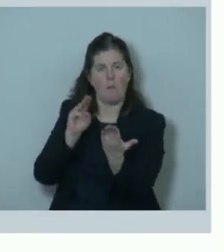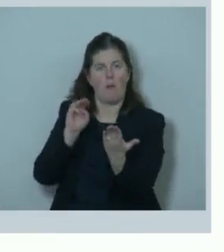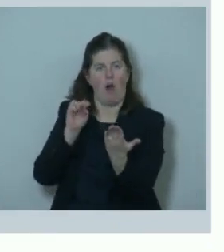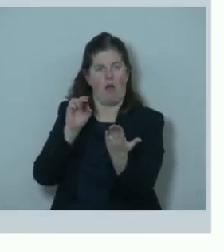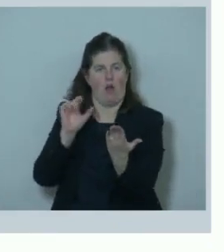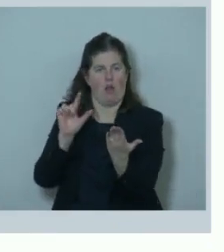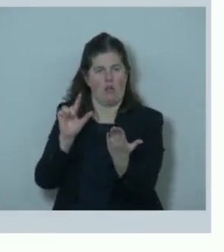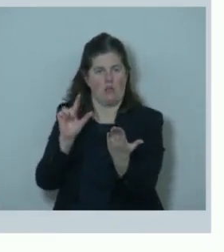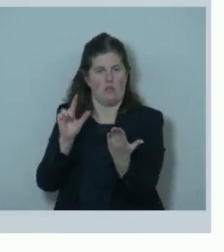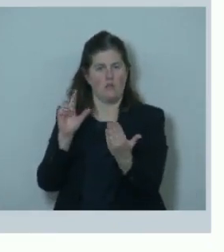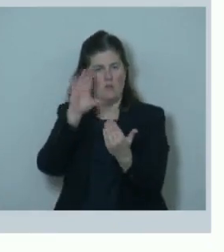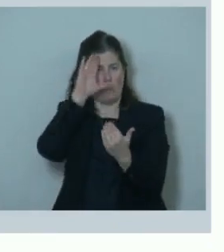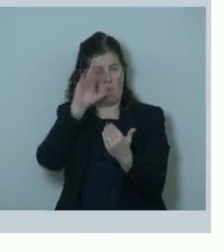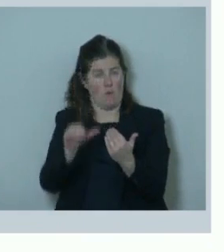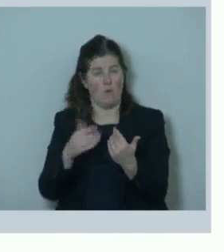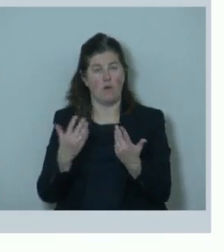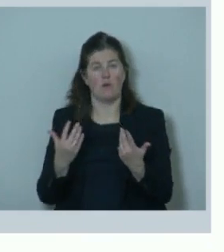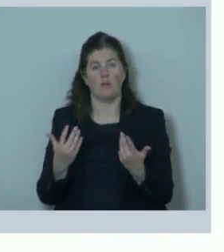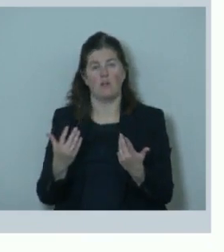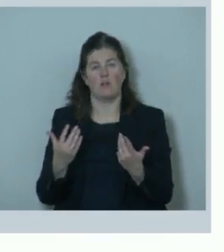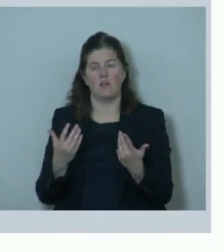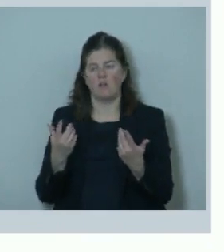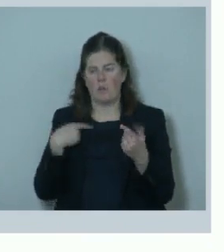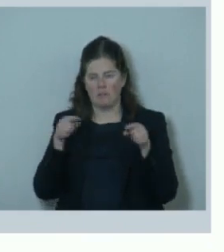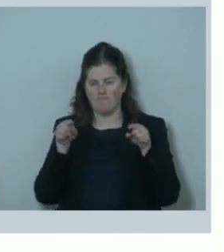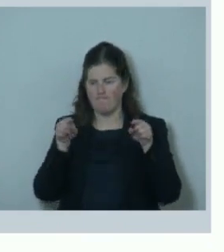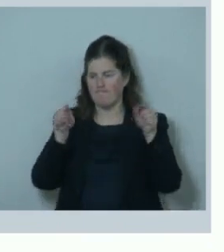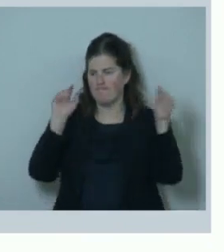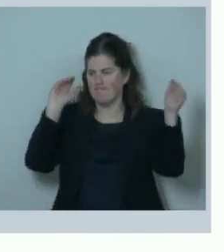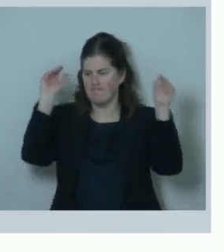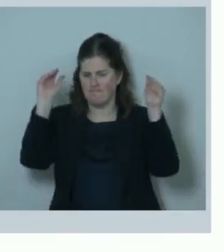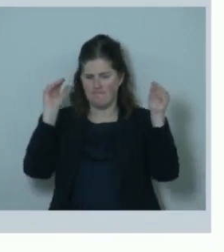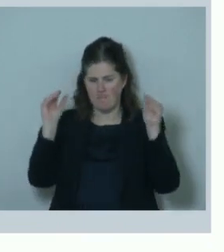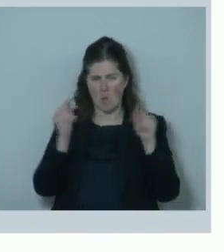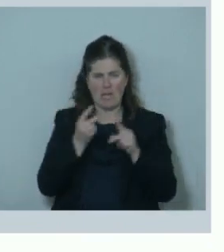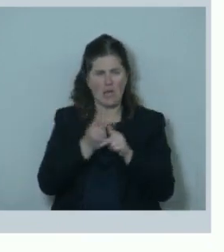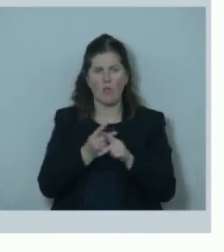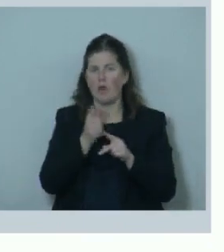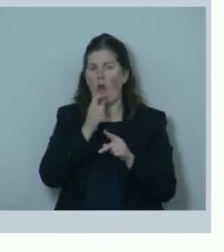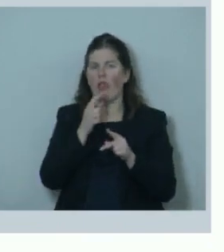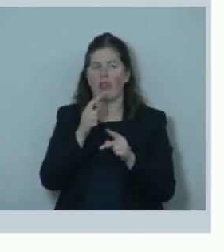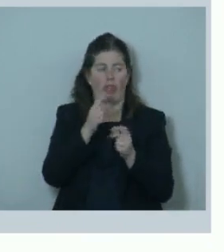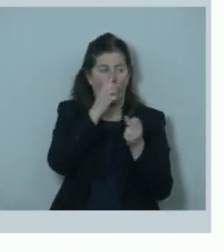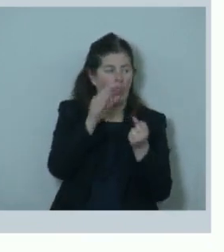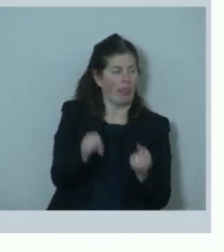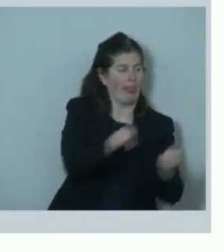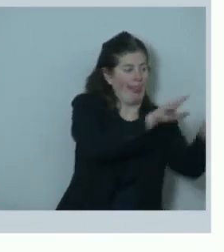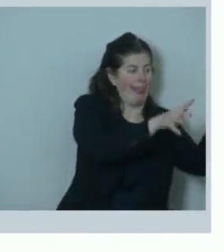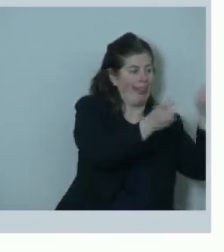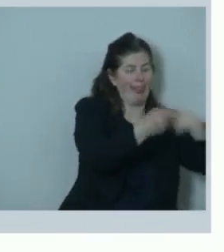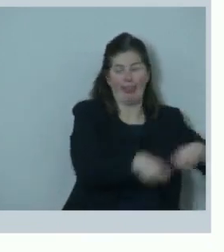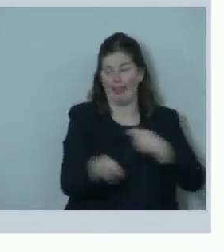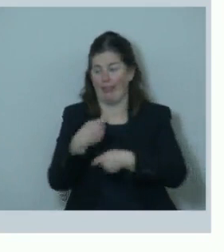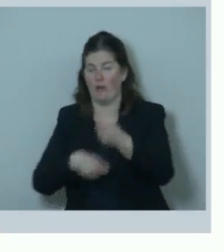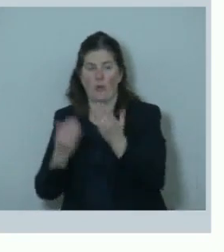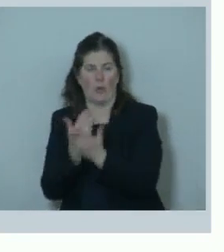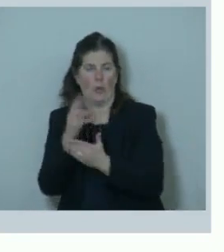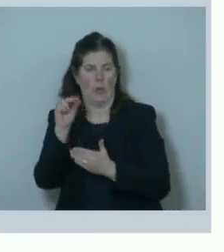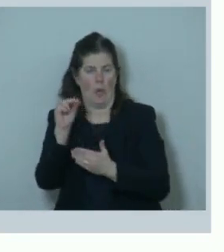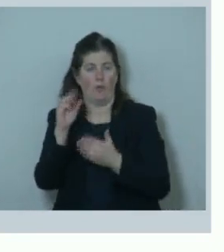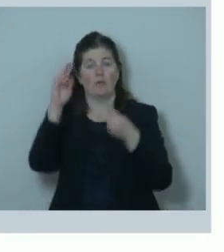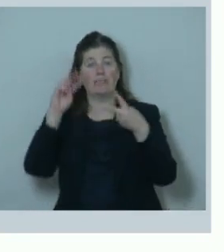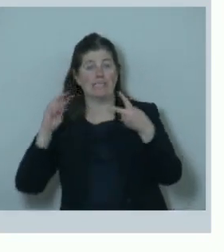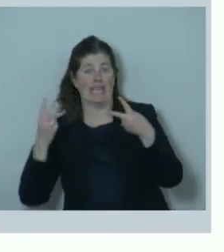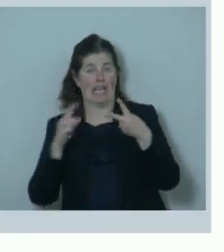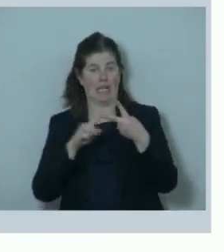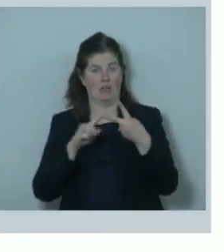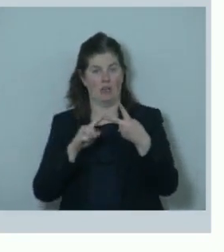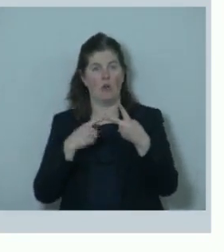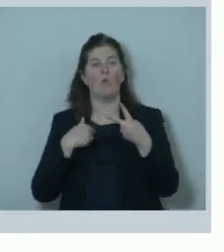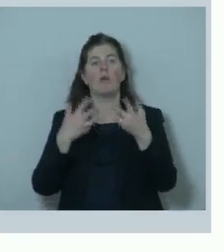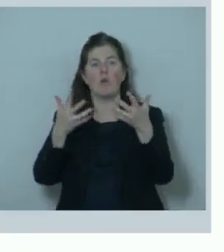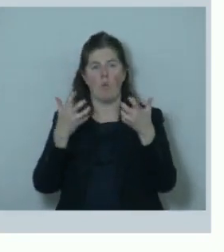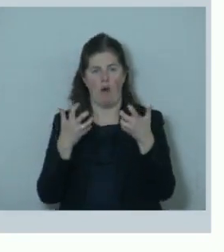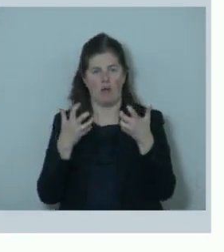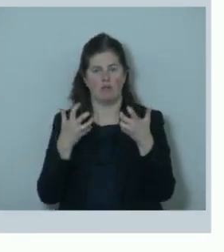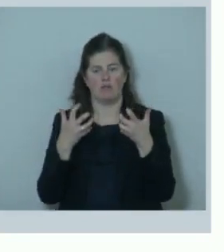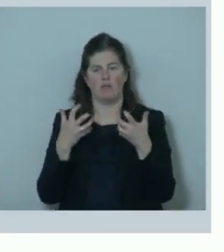WE WILL DECIDE THOSE USING A PUBLIC HEALTH EVIDENCE-BASED MODE THESE PARALLELS STAND.